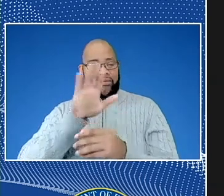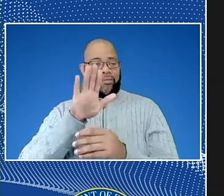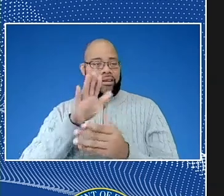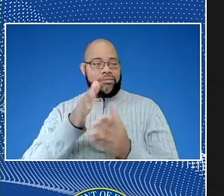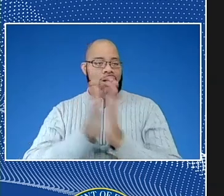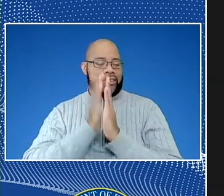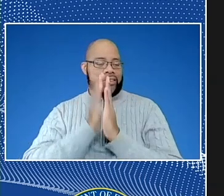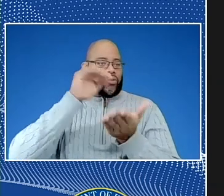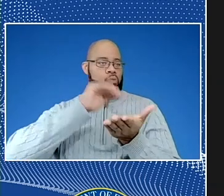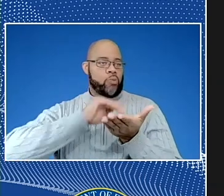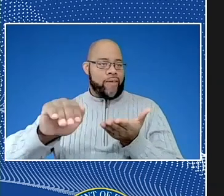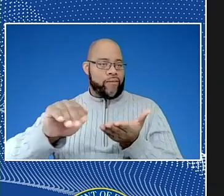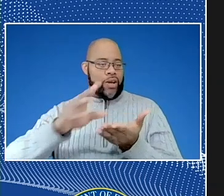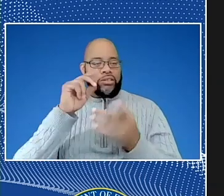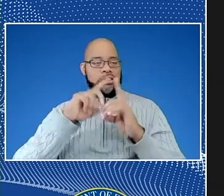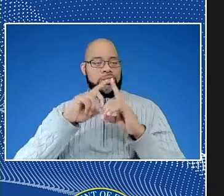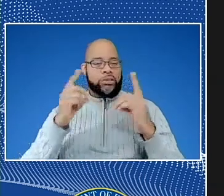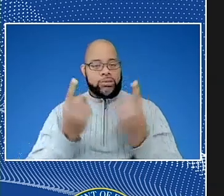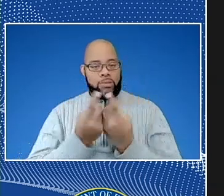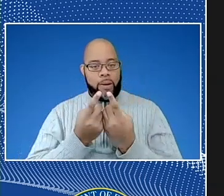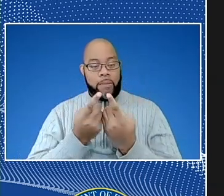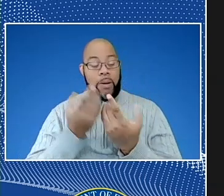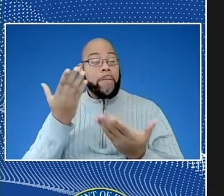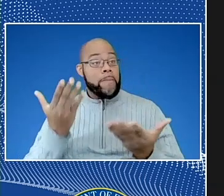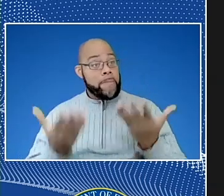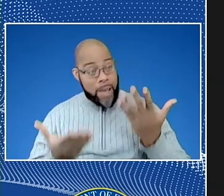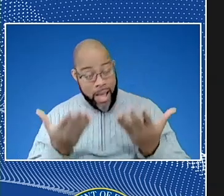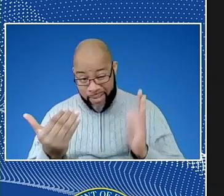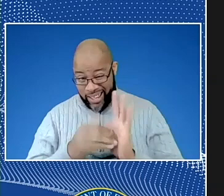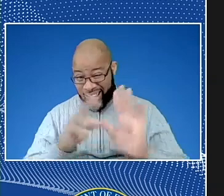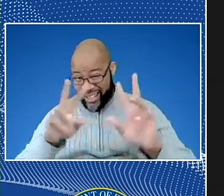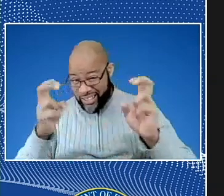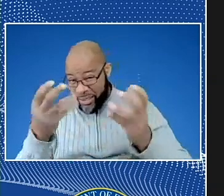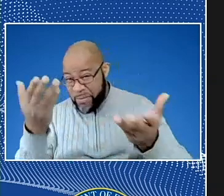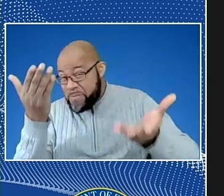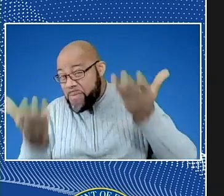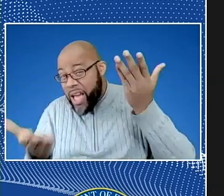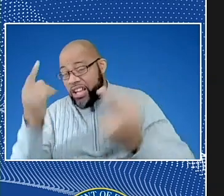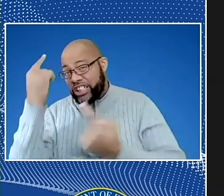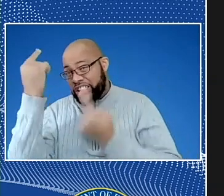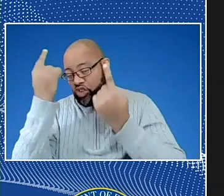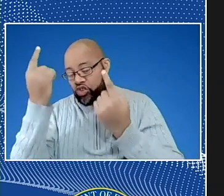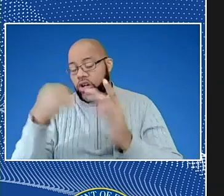and that the Department may, again may, consider it. So I agree with the earlier